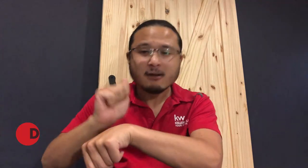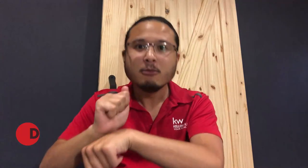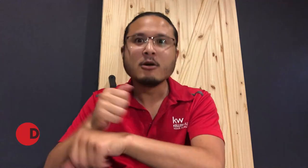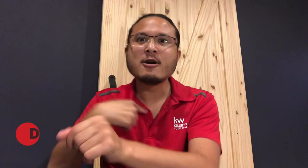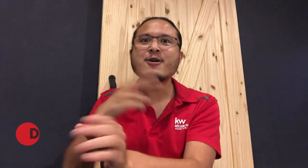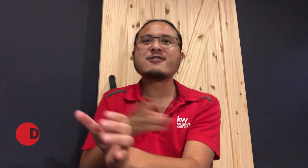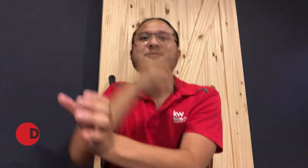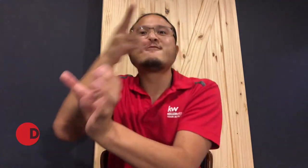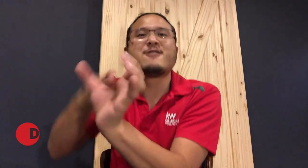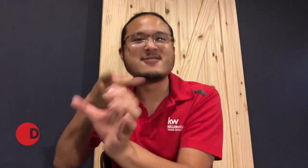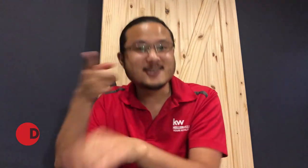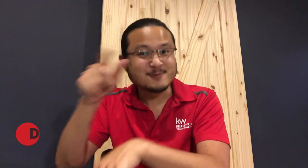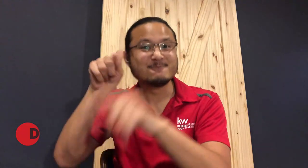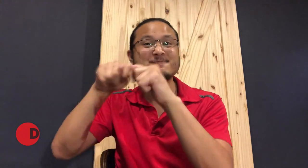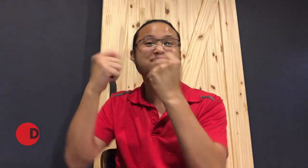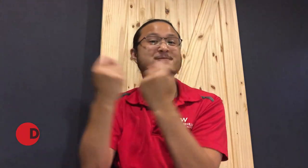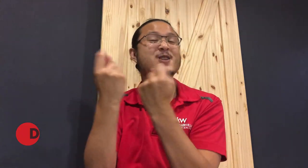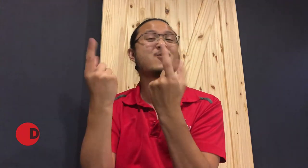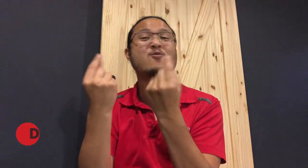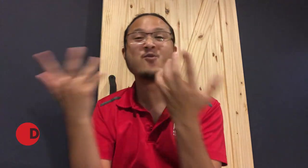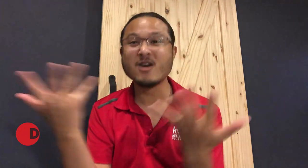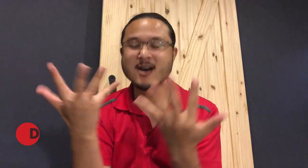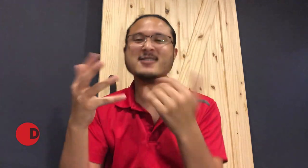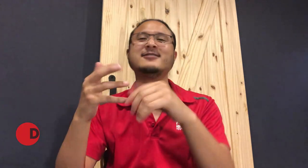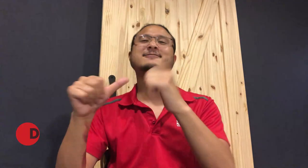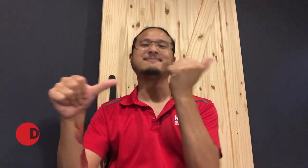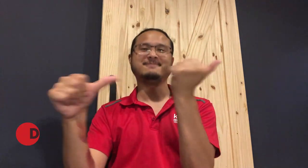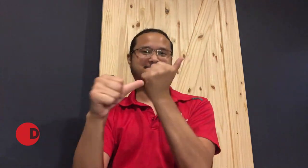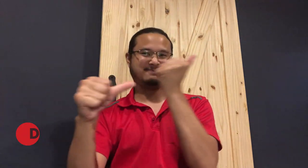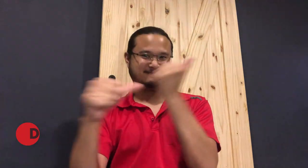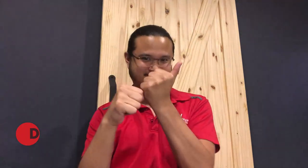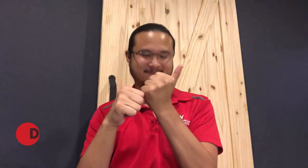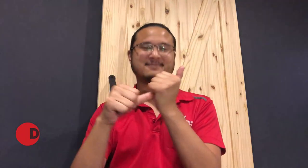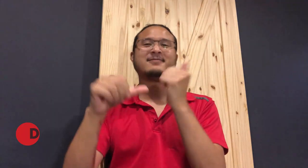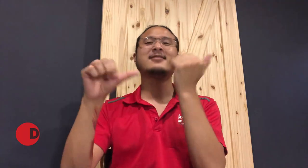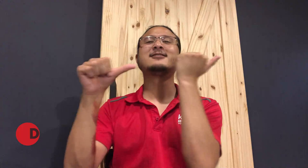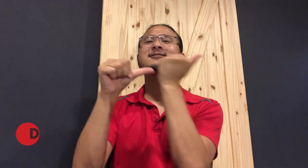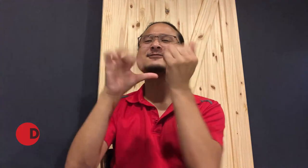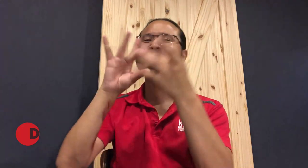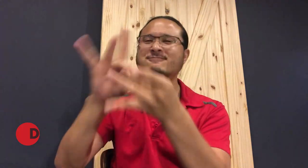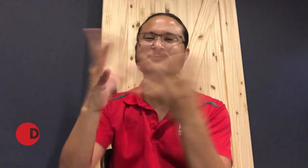This is how I joined her team assisting her with